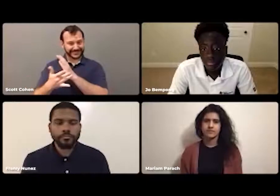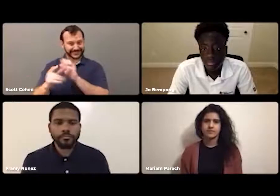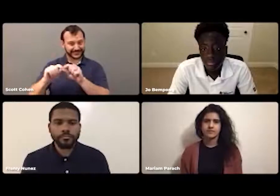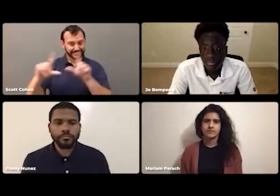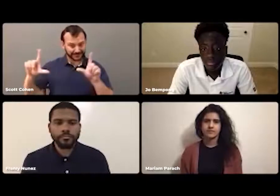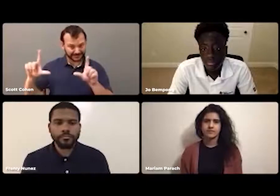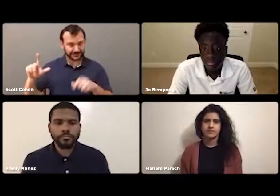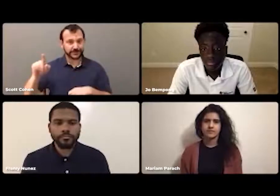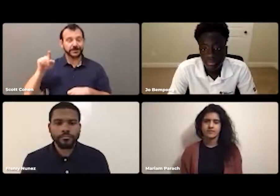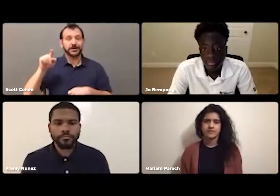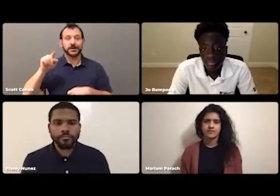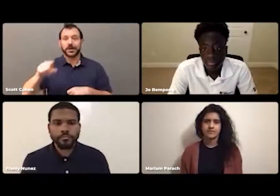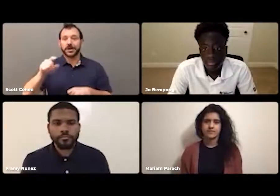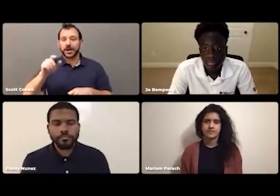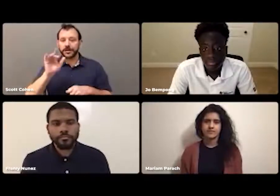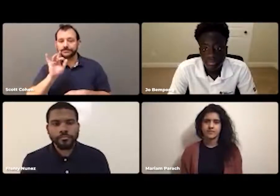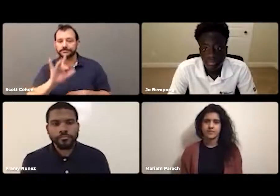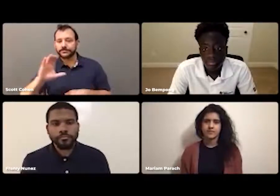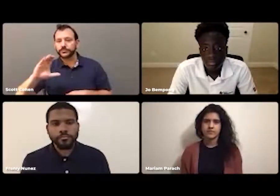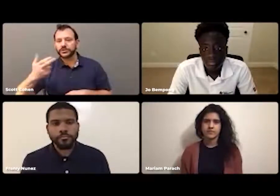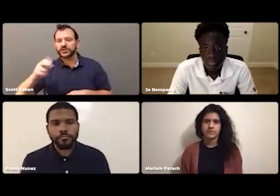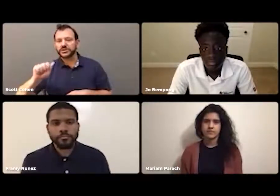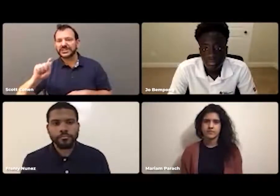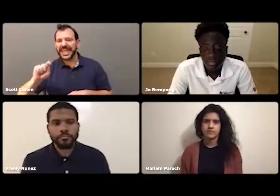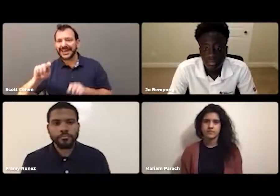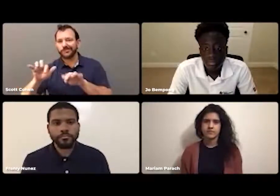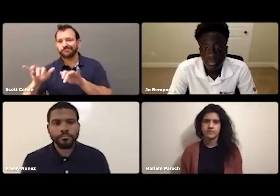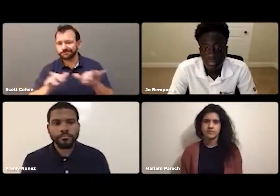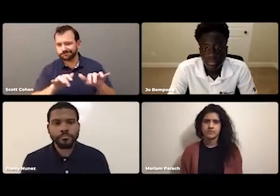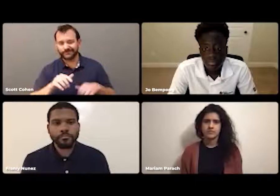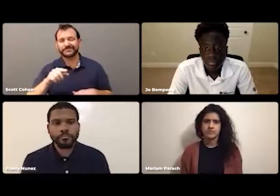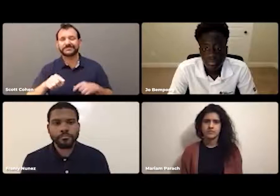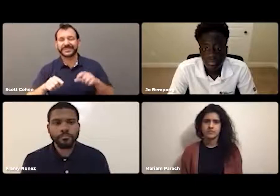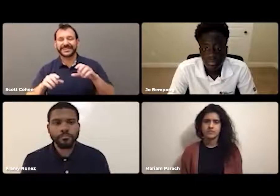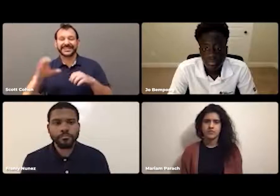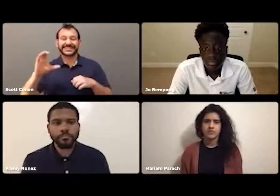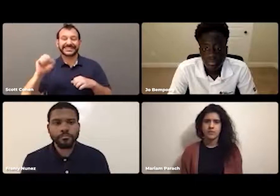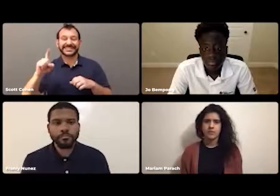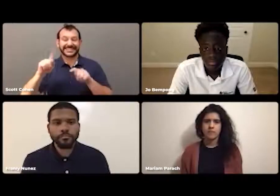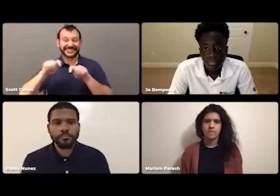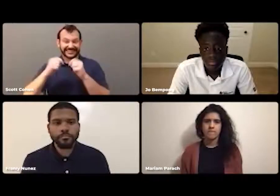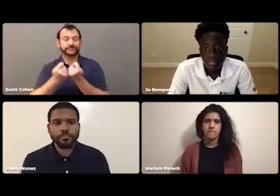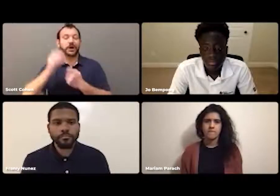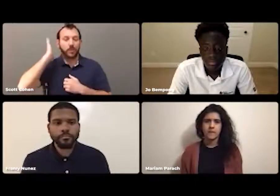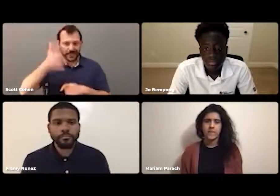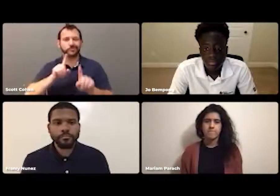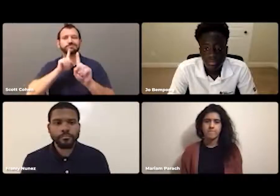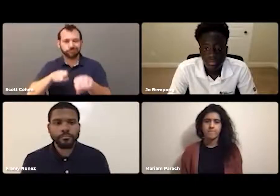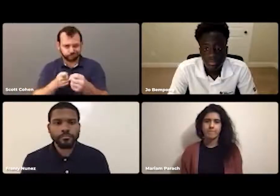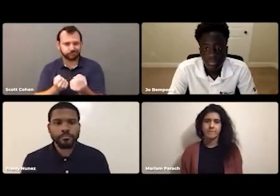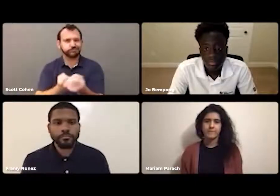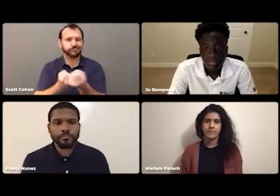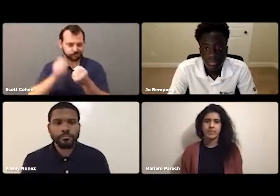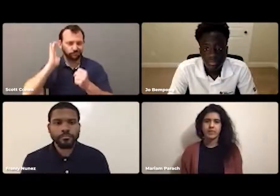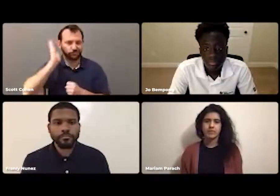Set those however you desire and whatever way you're comfortable.